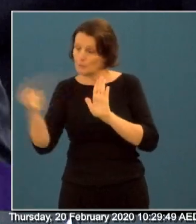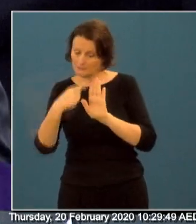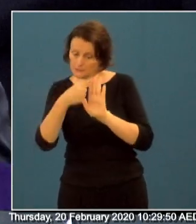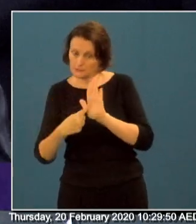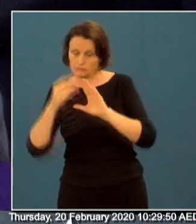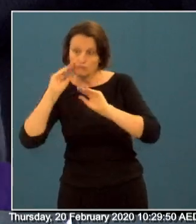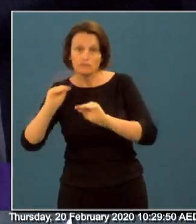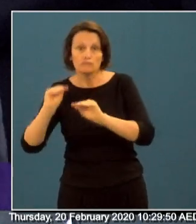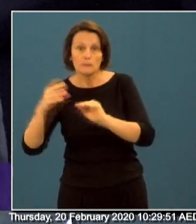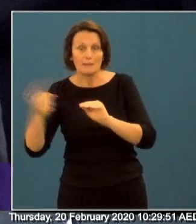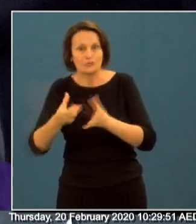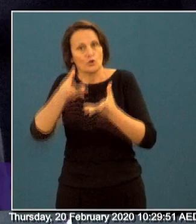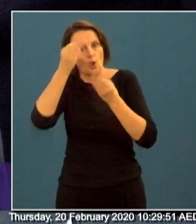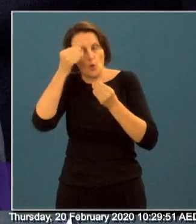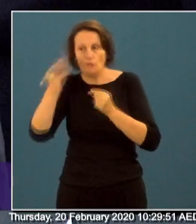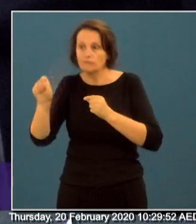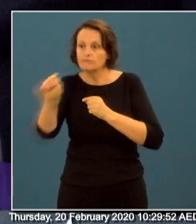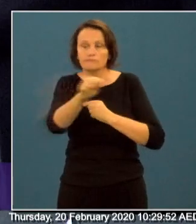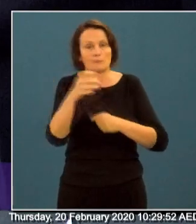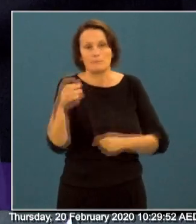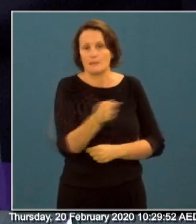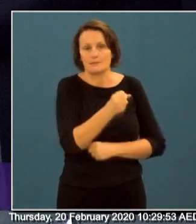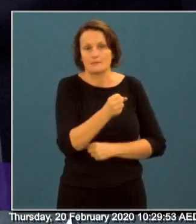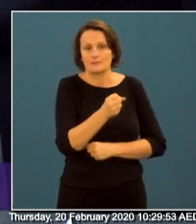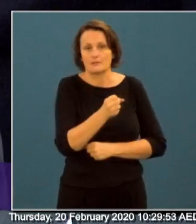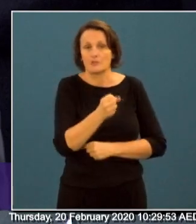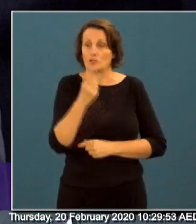It's up, then, to the state health system to make sure that happens.